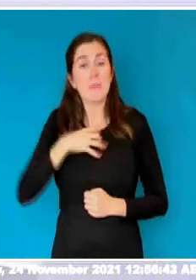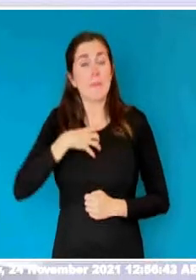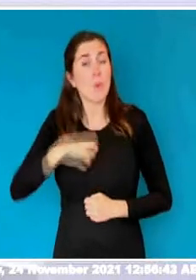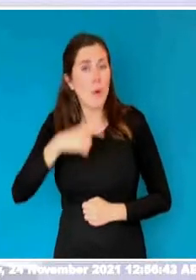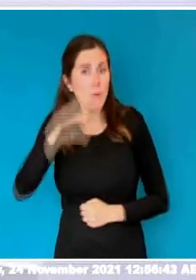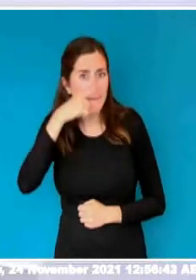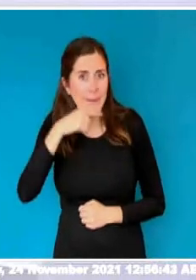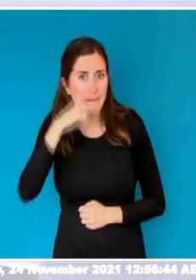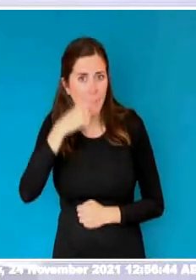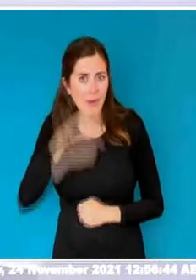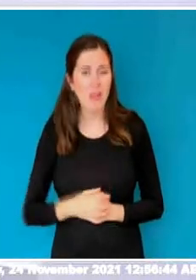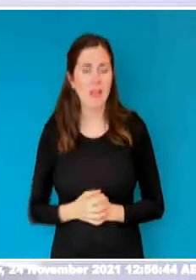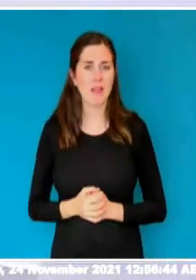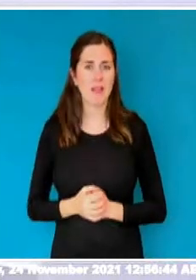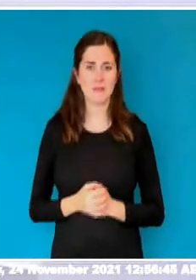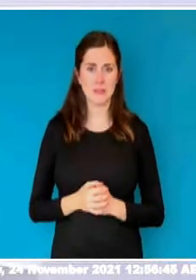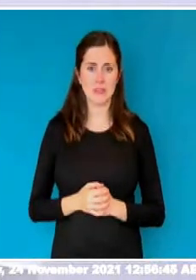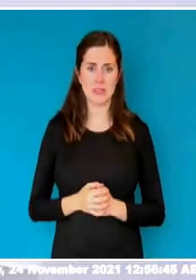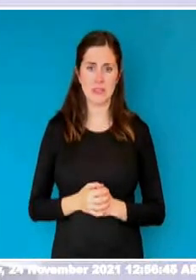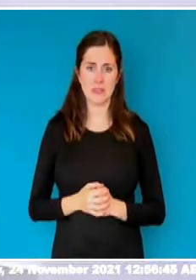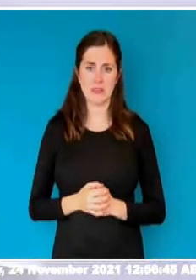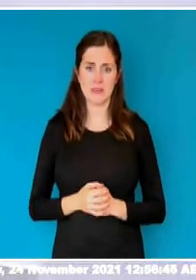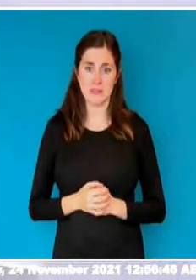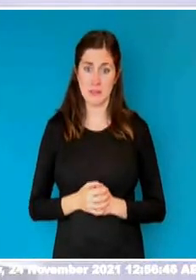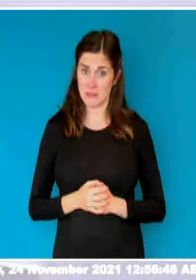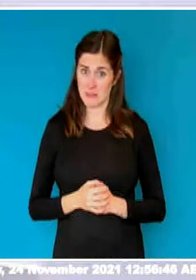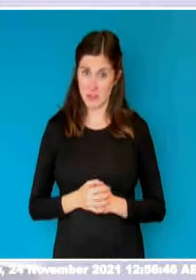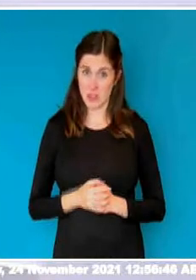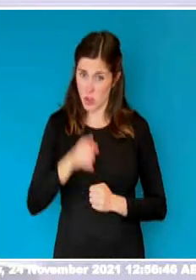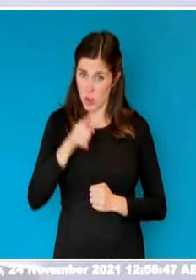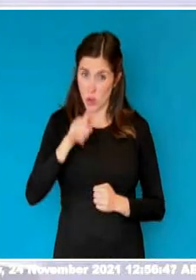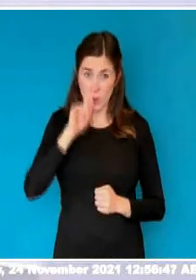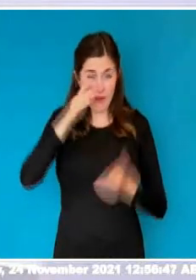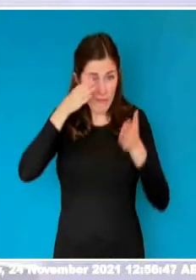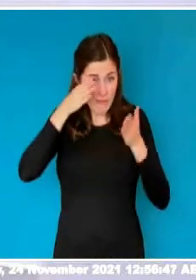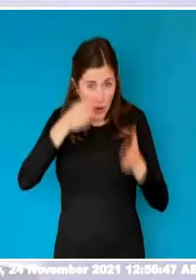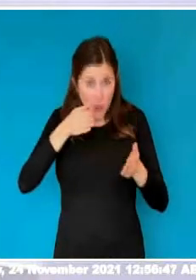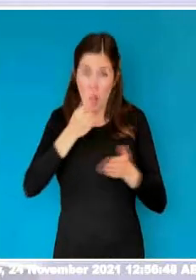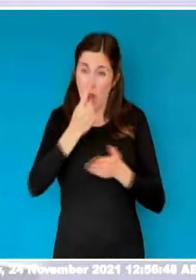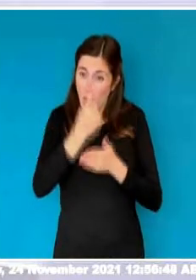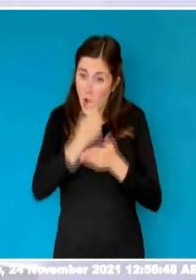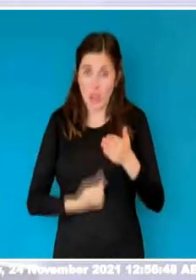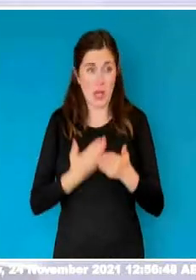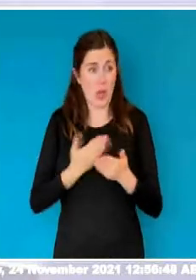Unless you are going to rely entirely on getting people to move from a survey